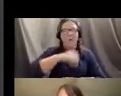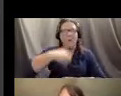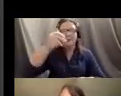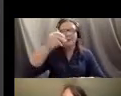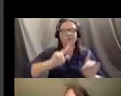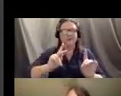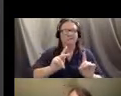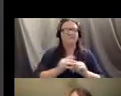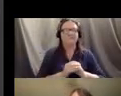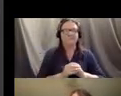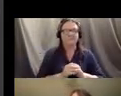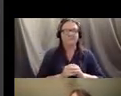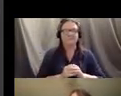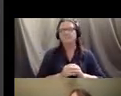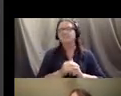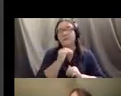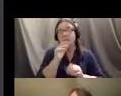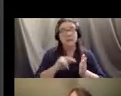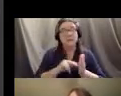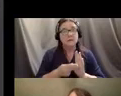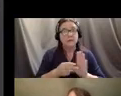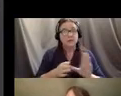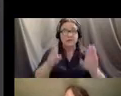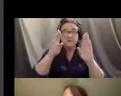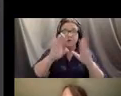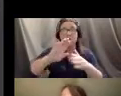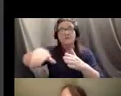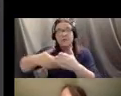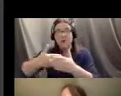That's not necessarily the focus of the corning healthcare district.